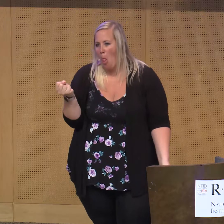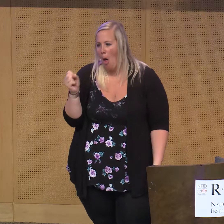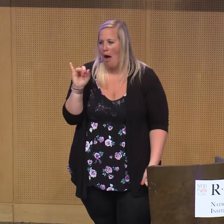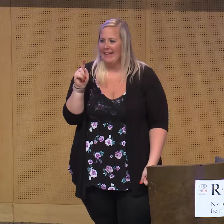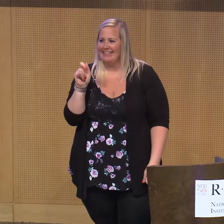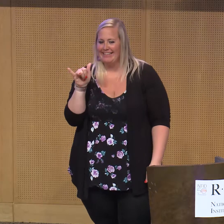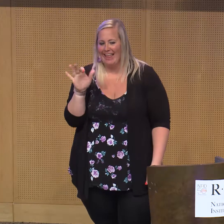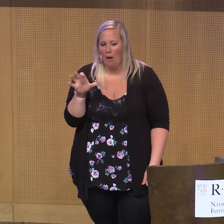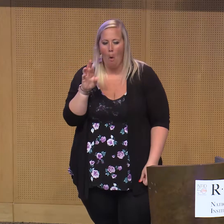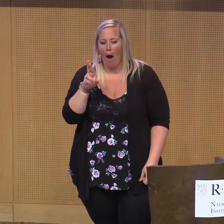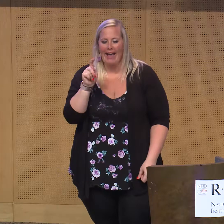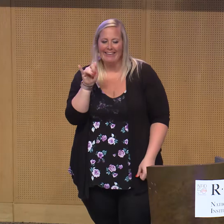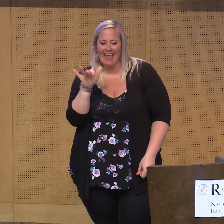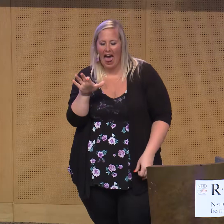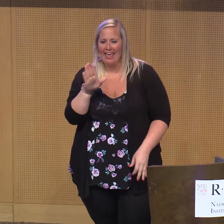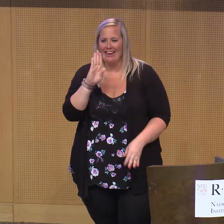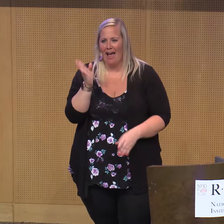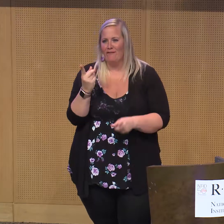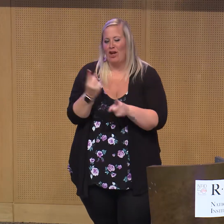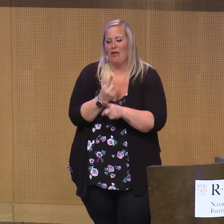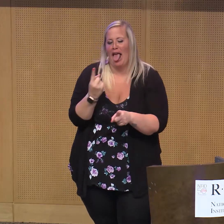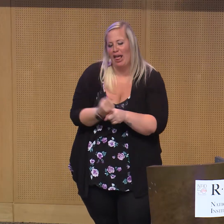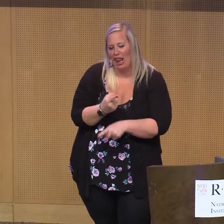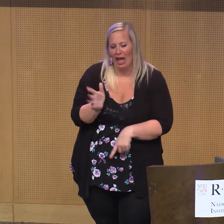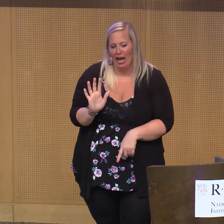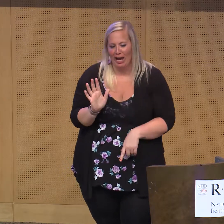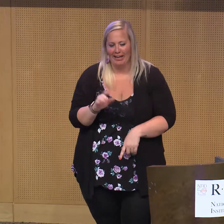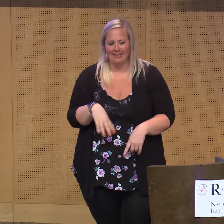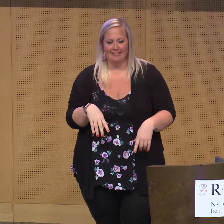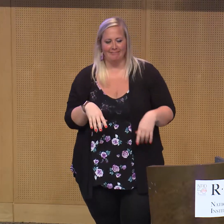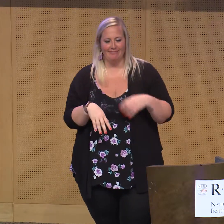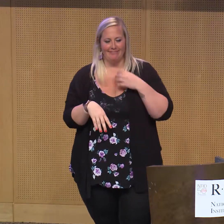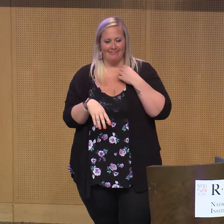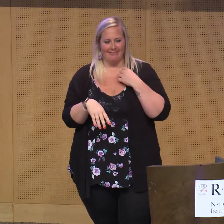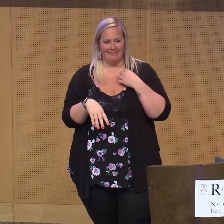"Be bold or be italic, but never be regular."